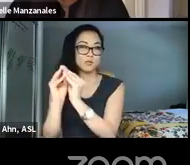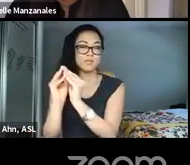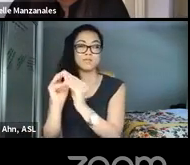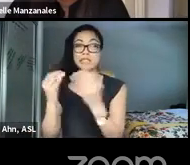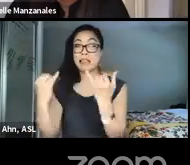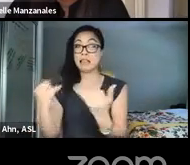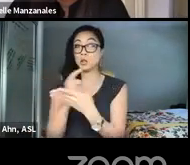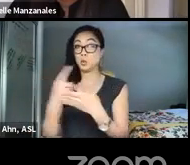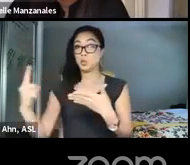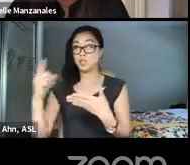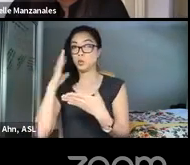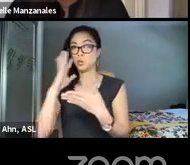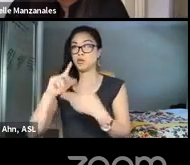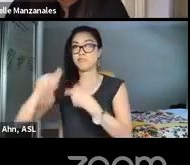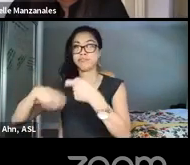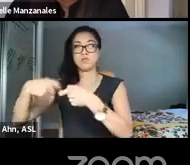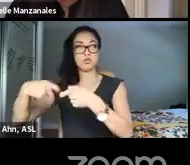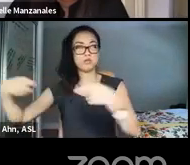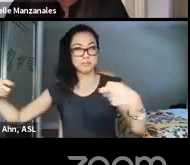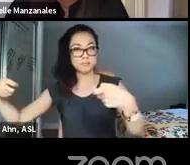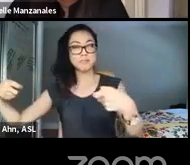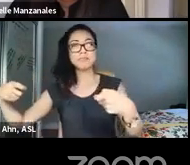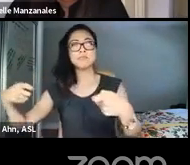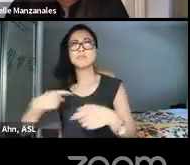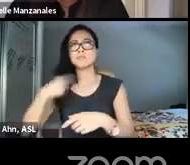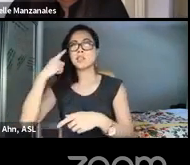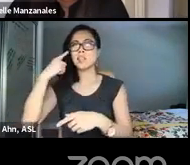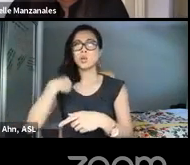advocacy to support art advocacy in schools and communities.